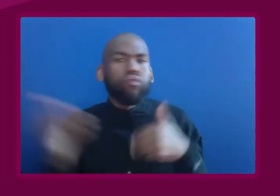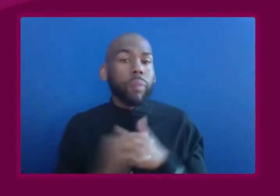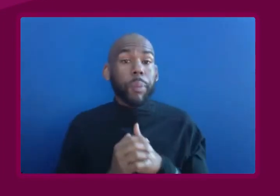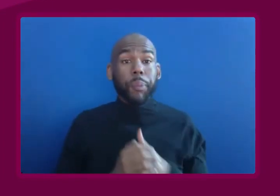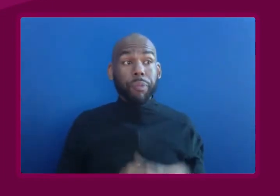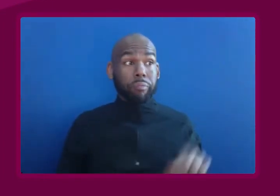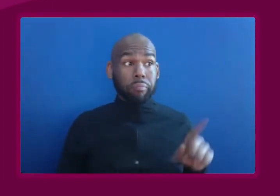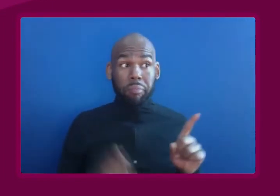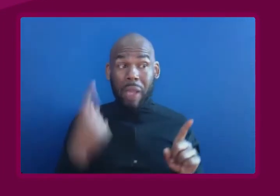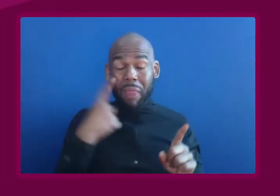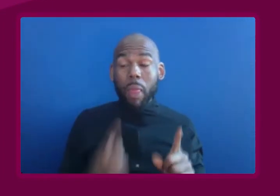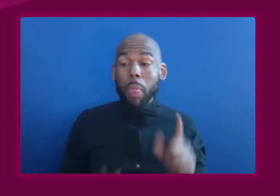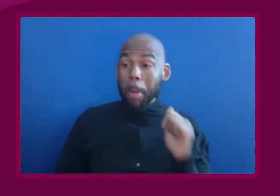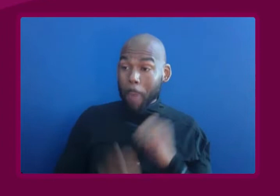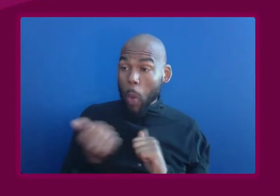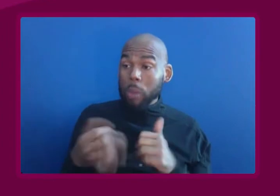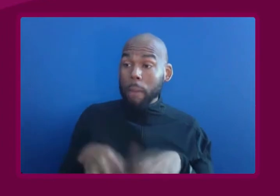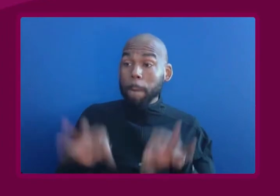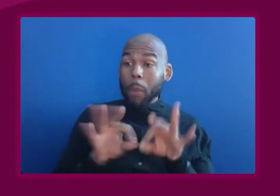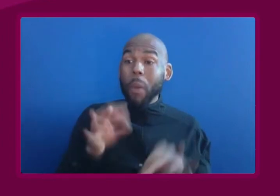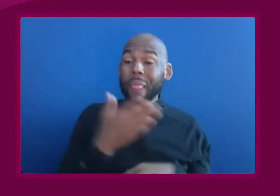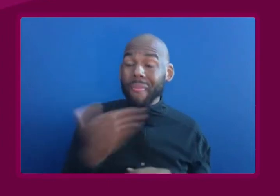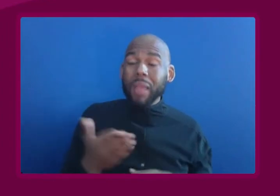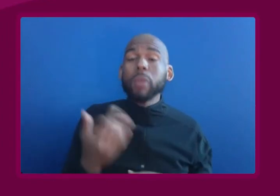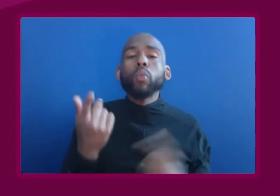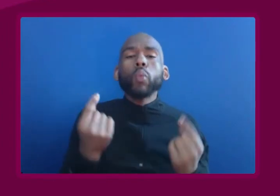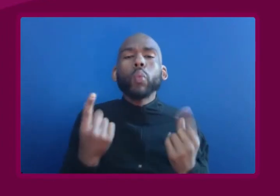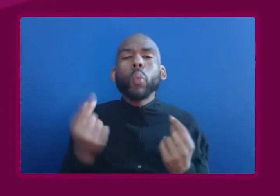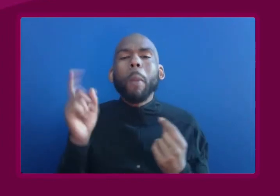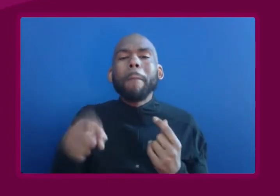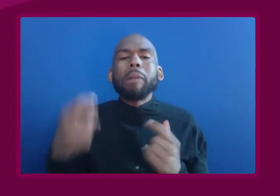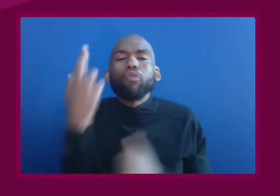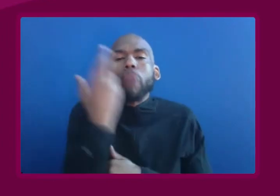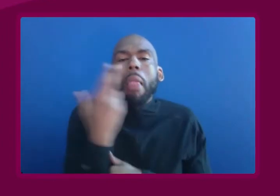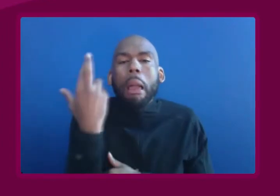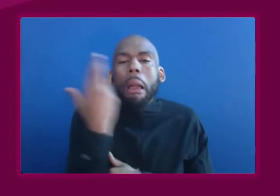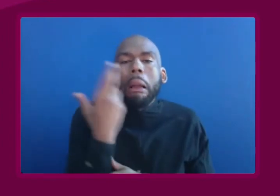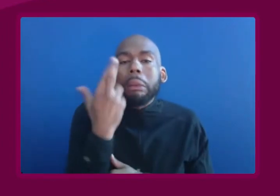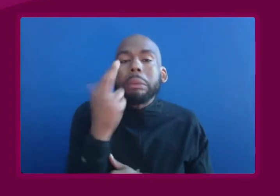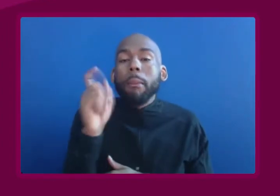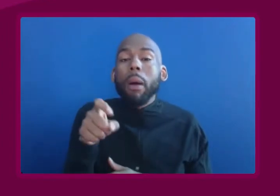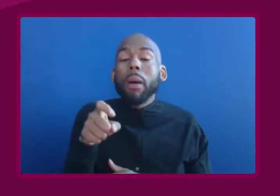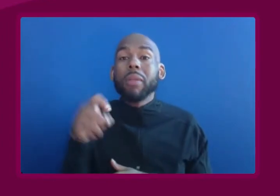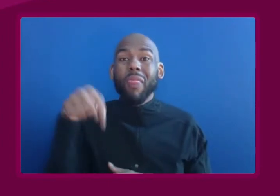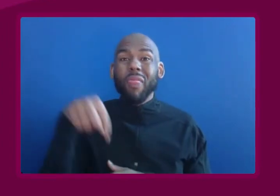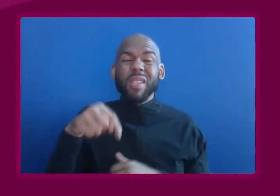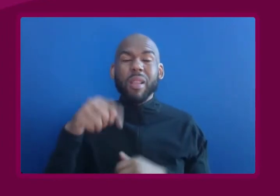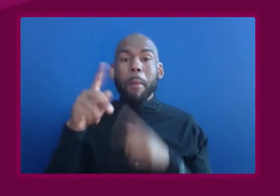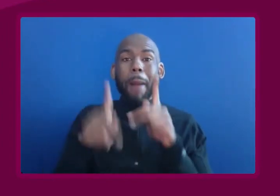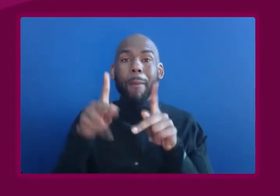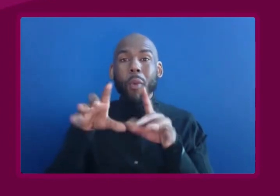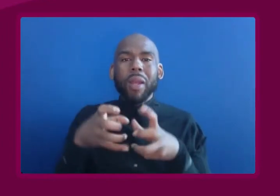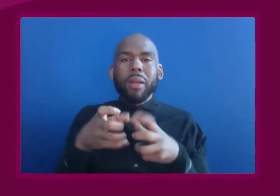I think the most important thing that we have to realize, with an aging population, there